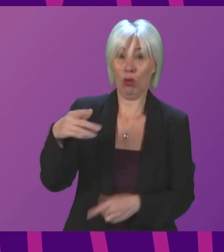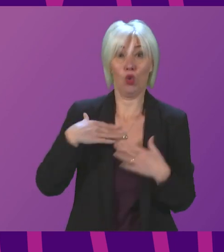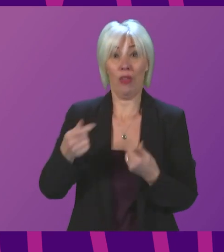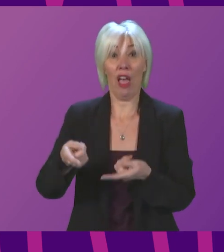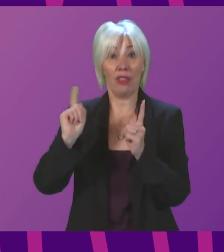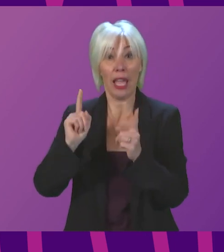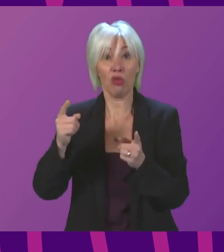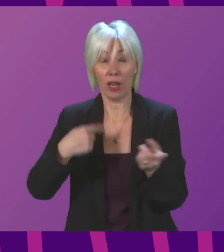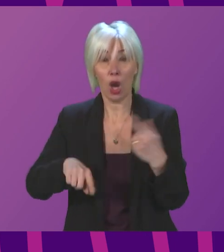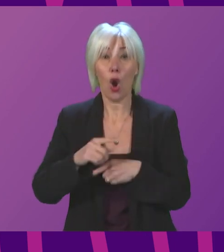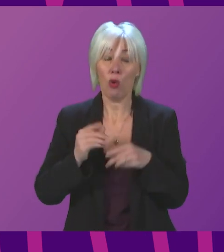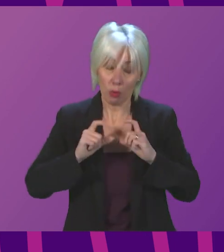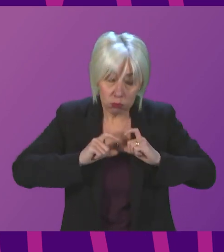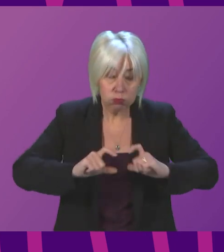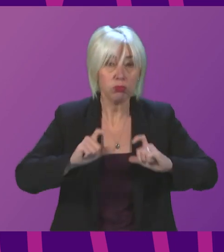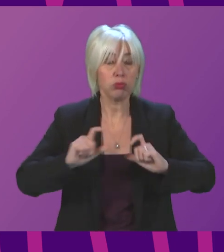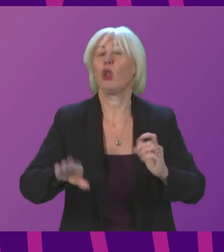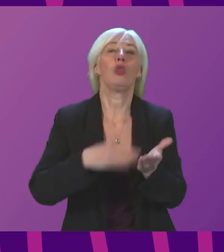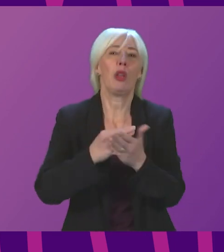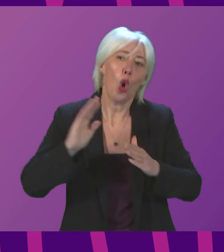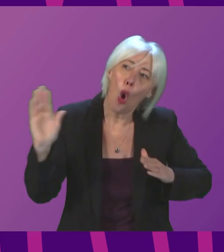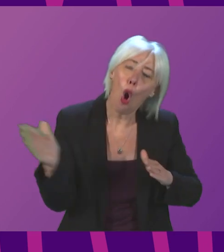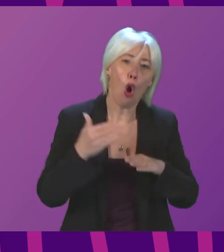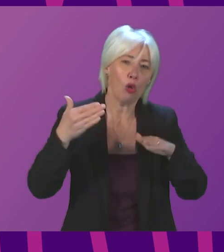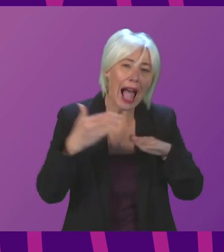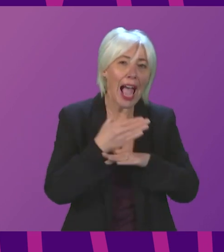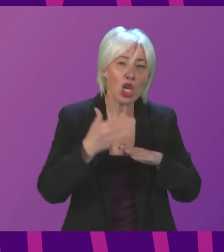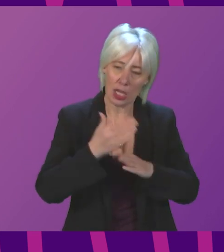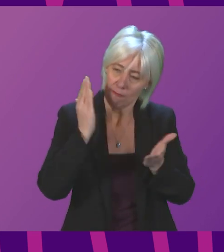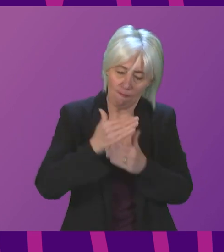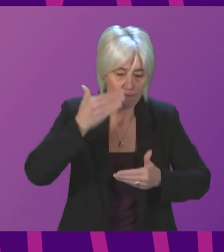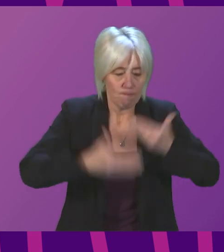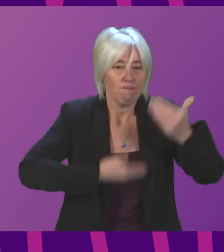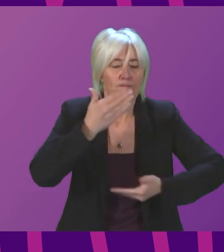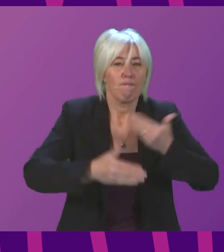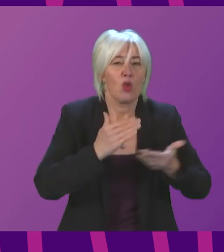We will continue to ensure that all actions are taken to deliver high-quality patient